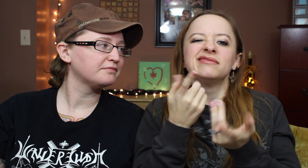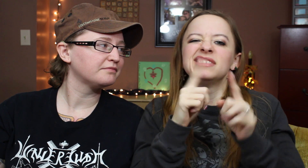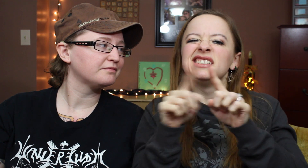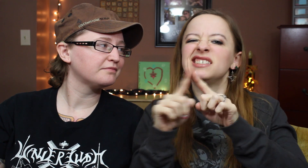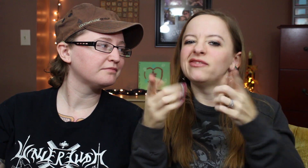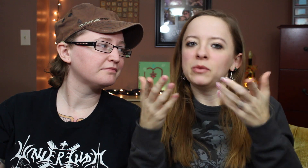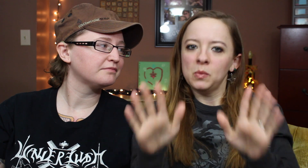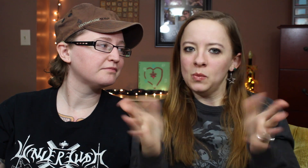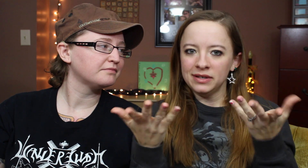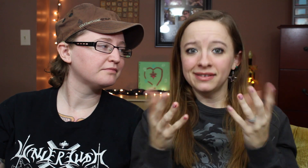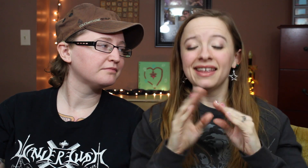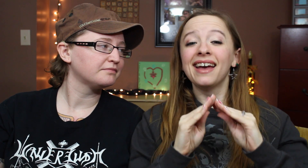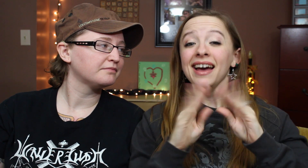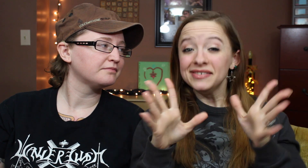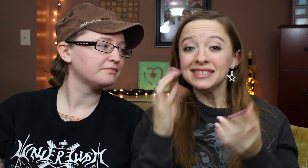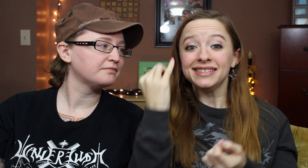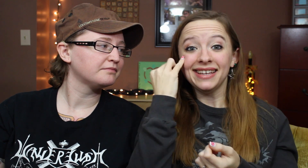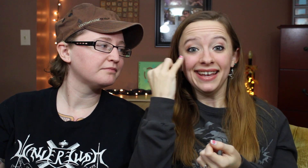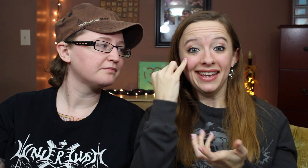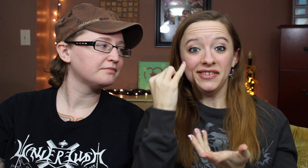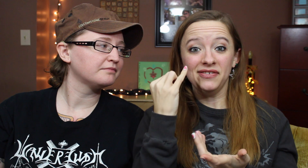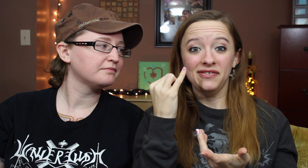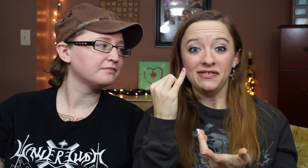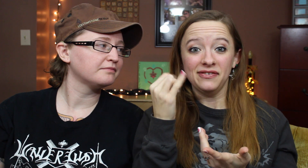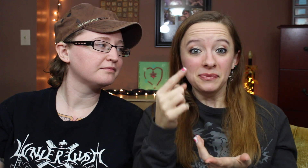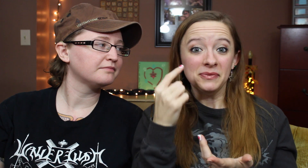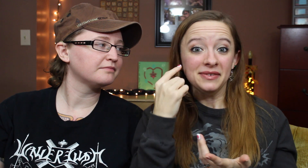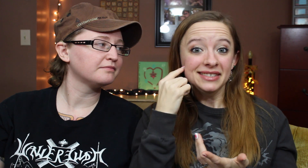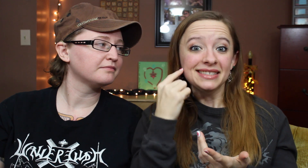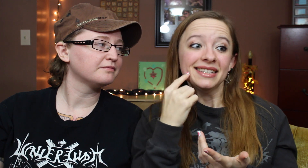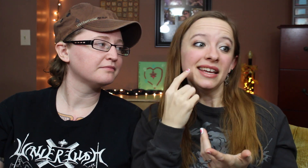in that range can enjoy music, just in different ways. So obviously